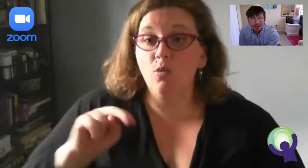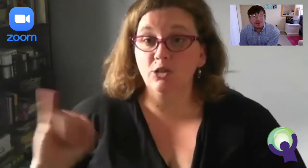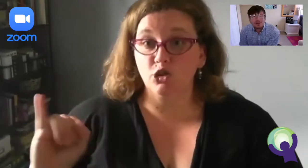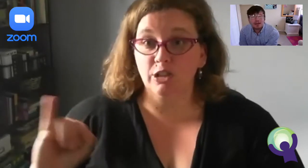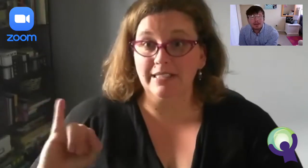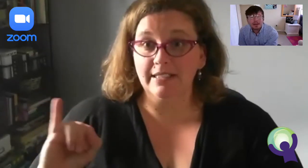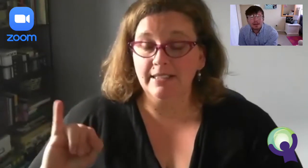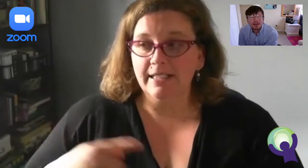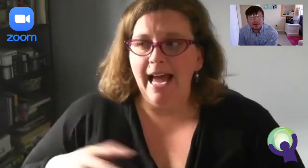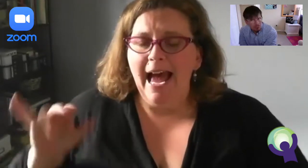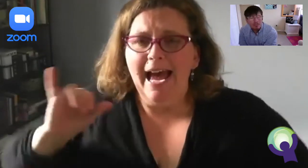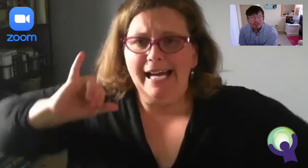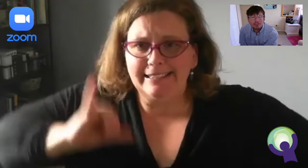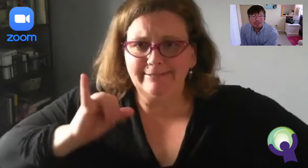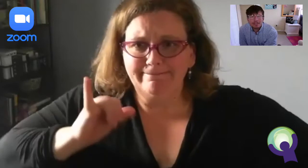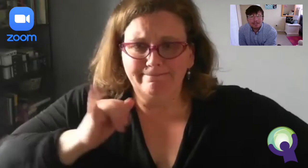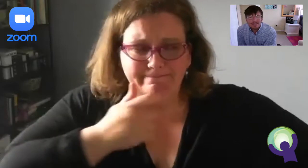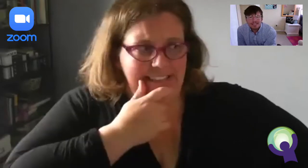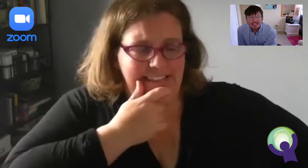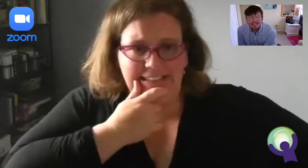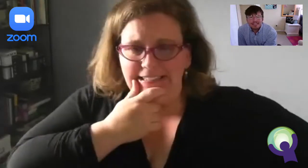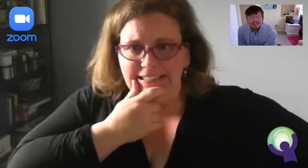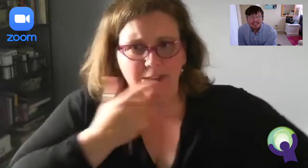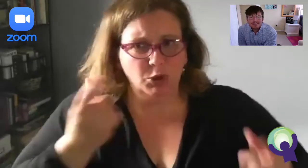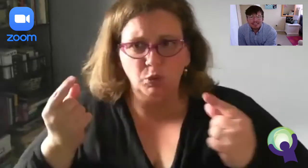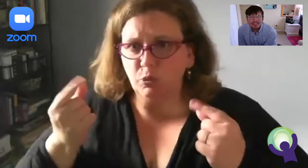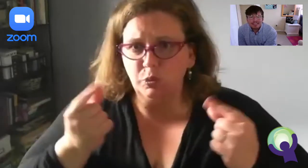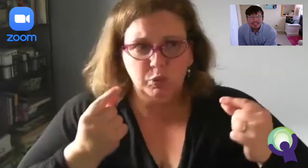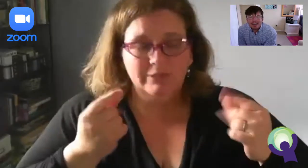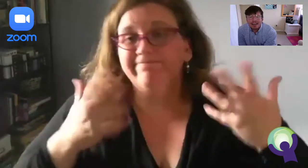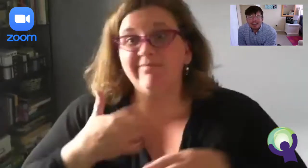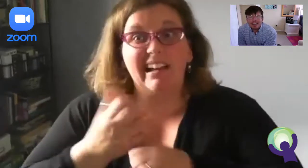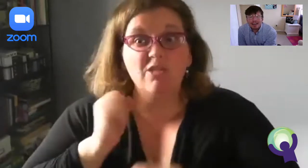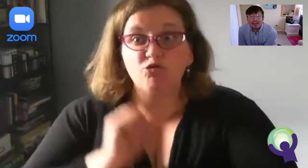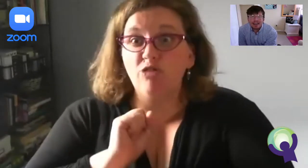had to pay for my own insurance. So I had a bit of a dilemma. I didn't